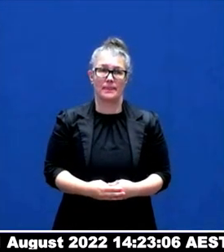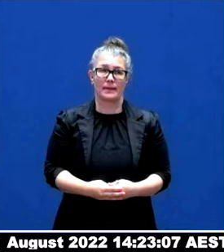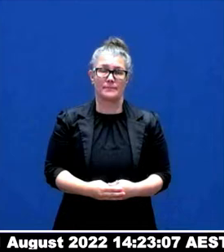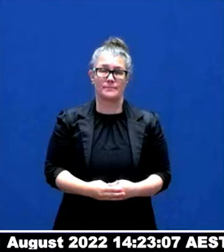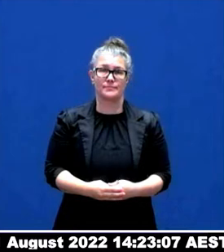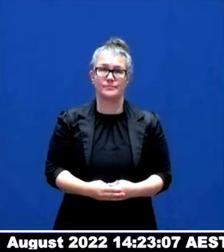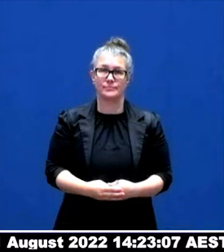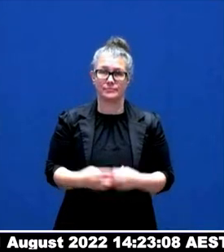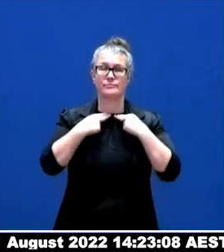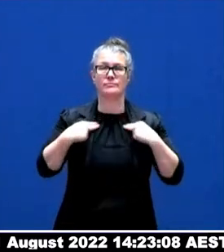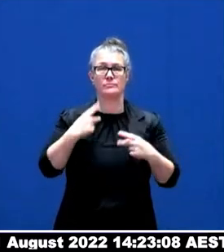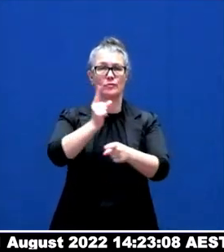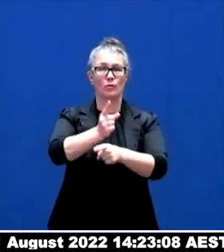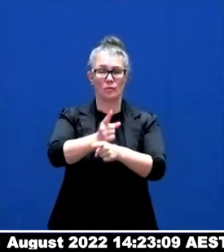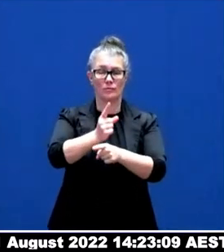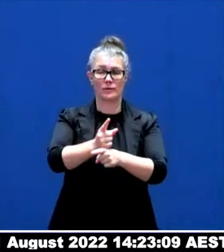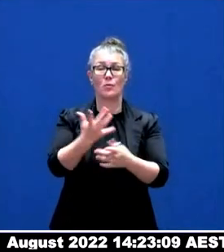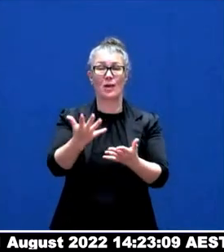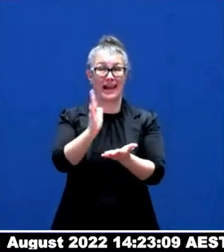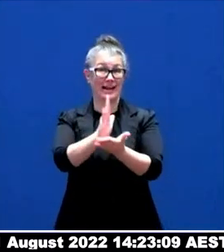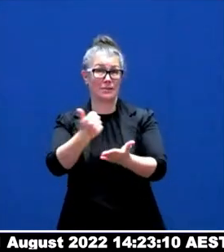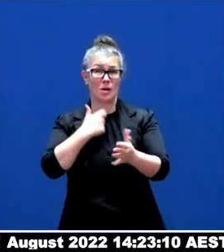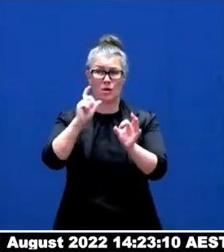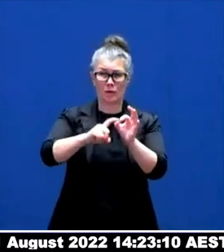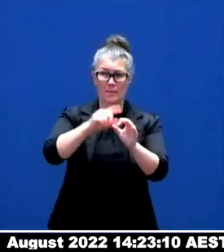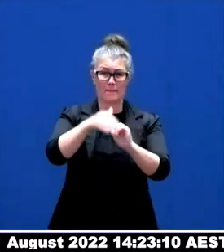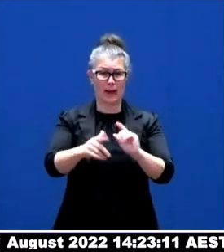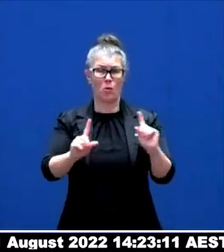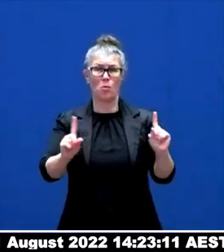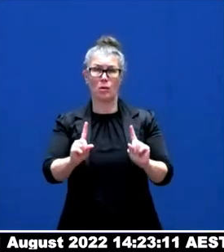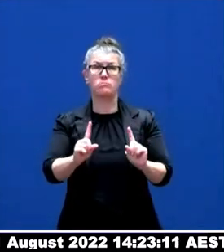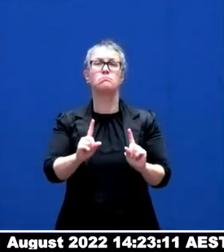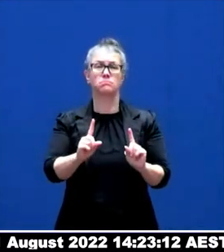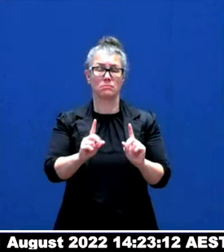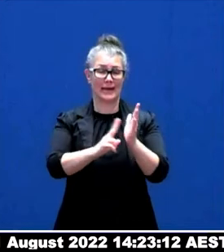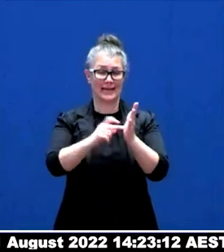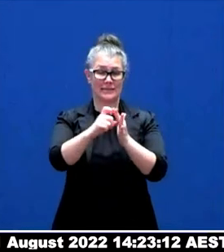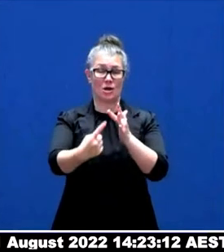So, in fact, my question was about somebody, when you - when the NDIA had become aware that they had become homeless -